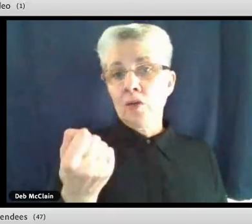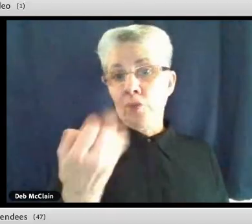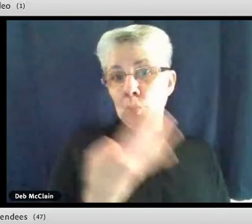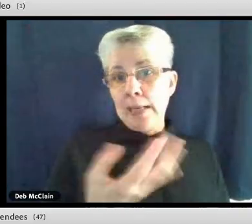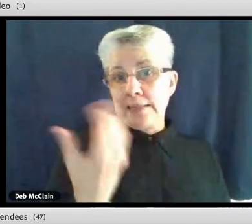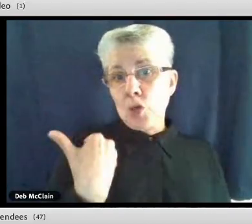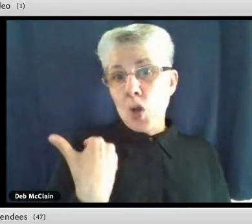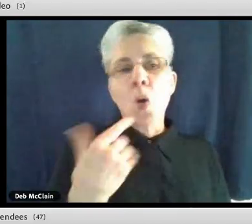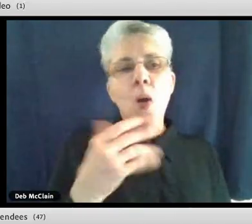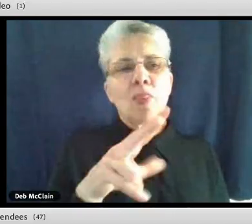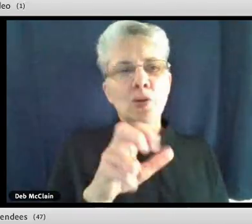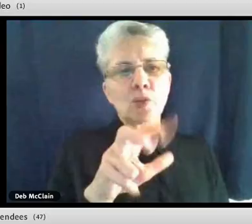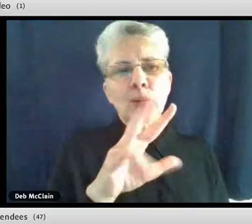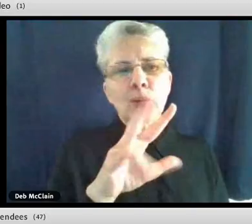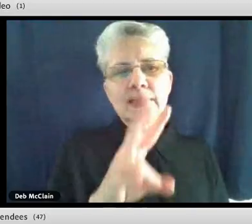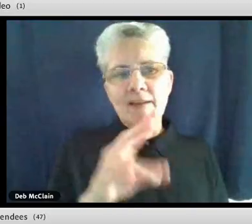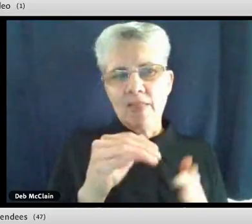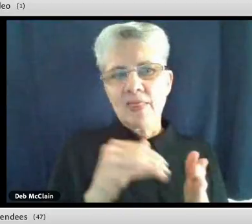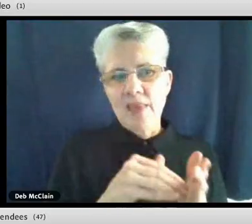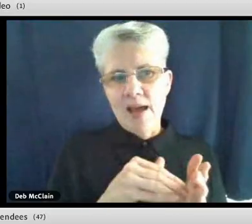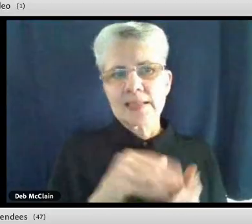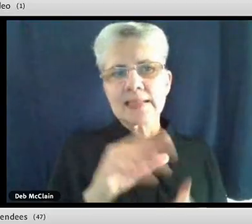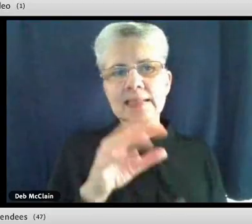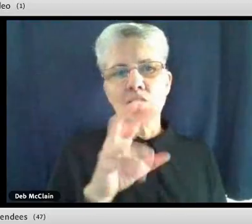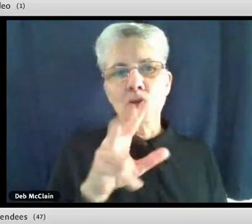we had 337,620,